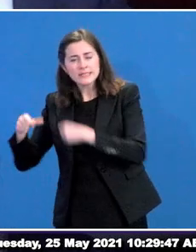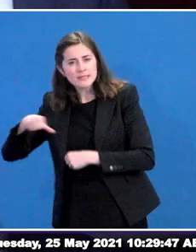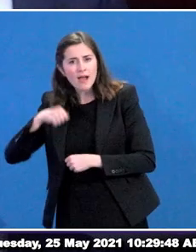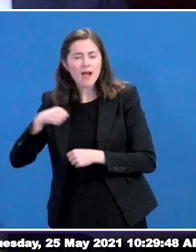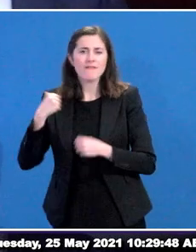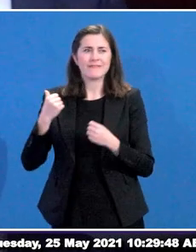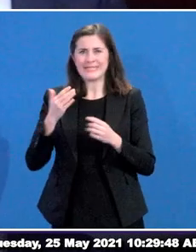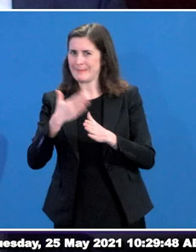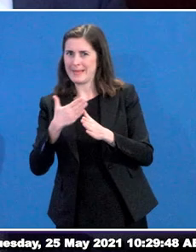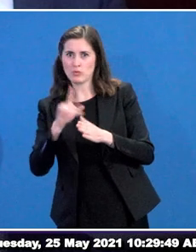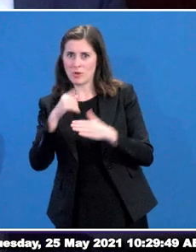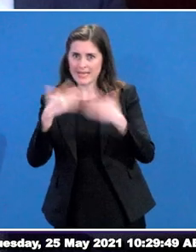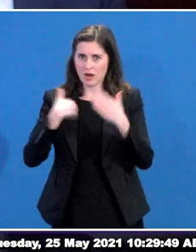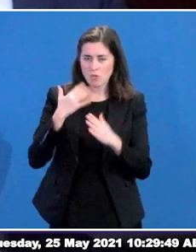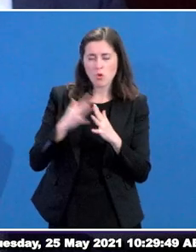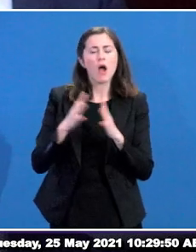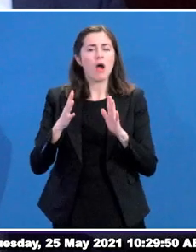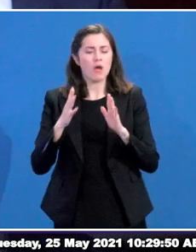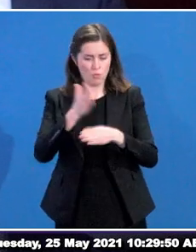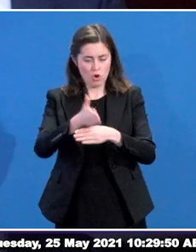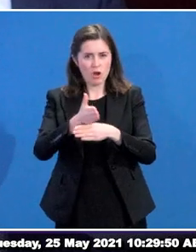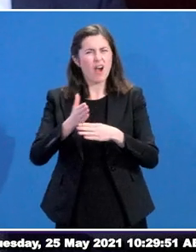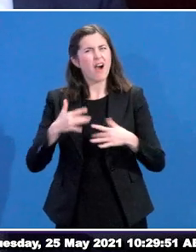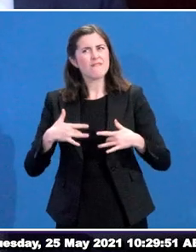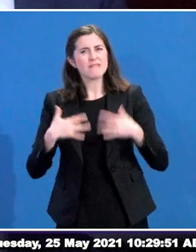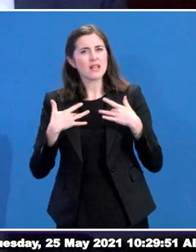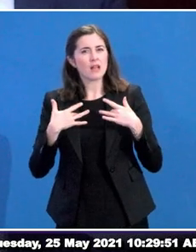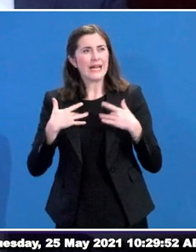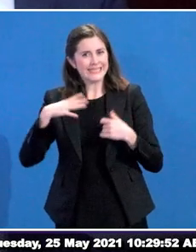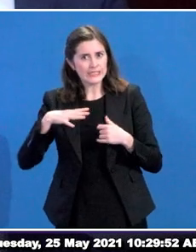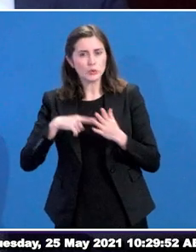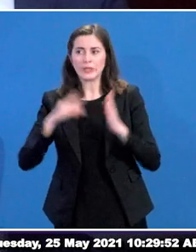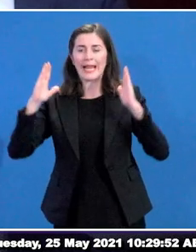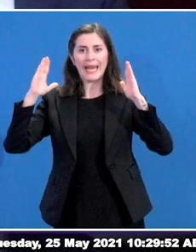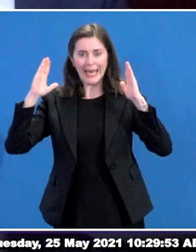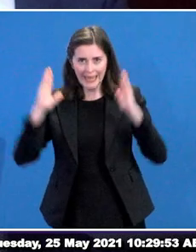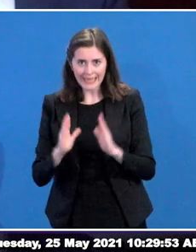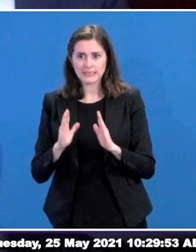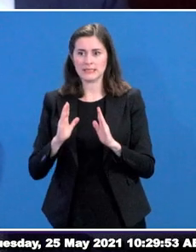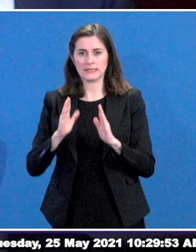But I will make a schedule and give them as much advance notice as I like